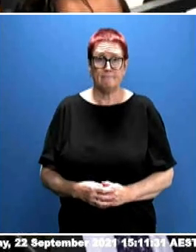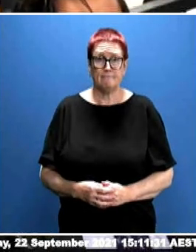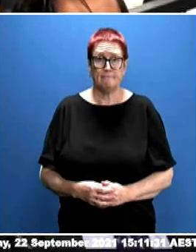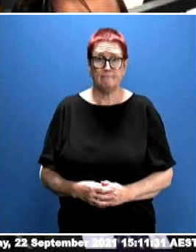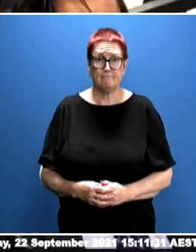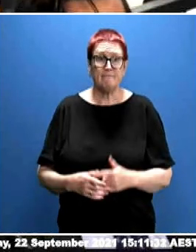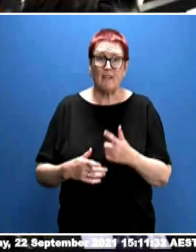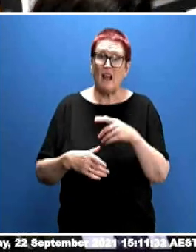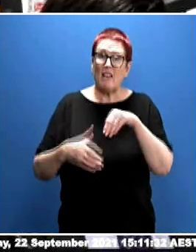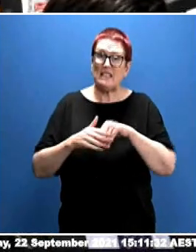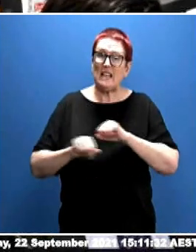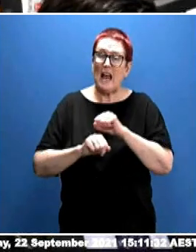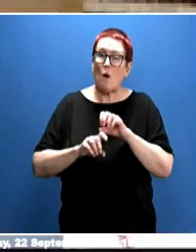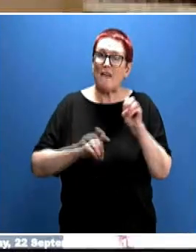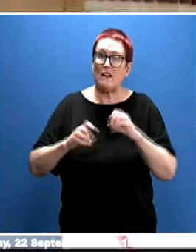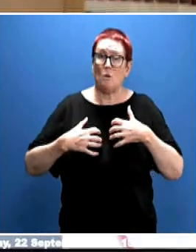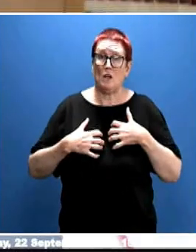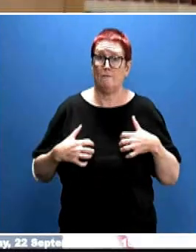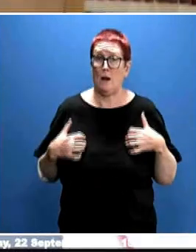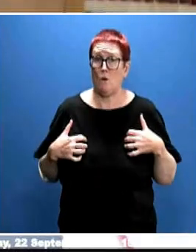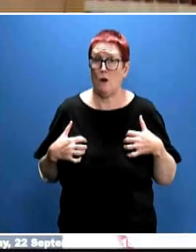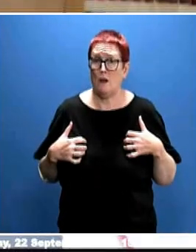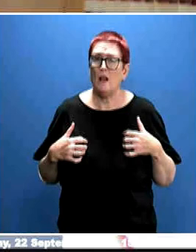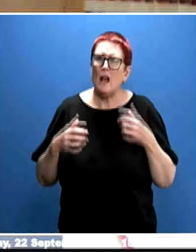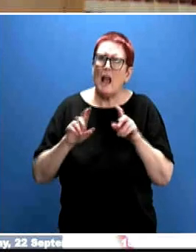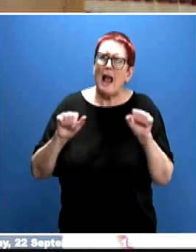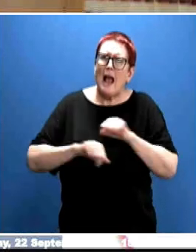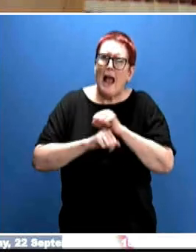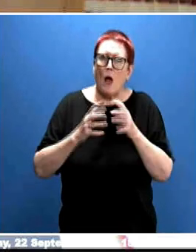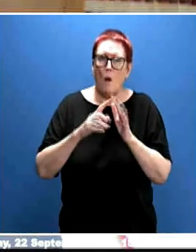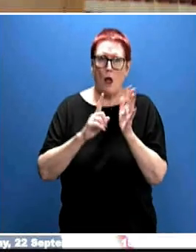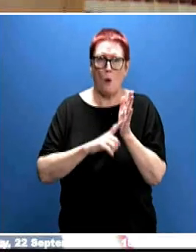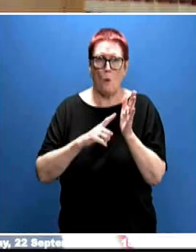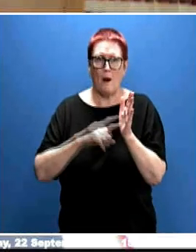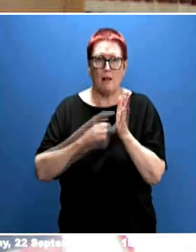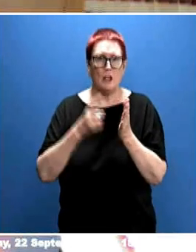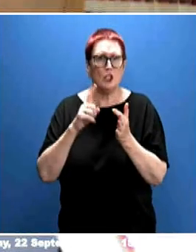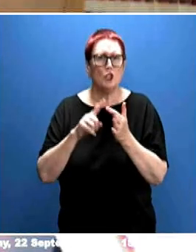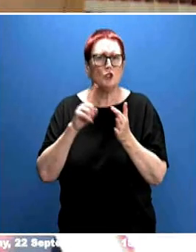framework and our Welltree Wellbeing assessment, which has a number of